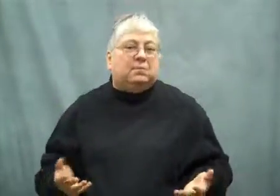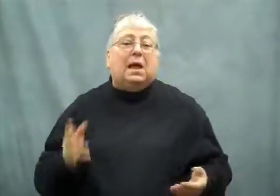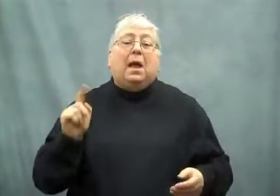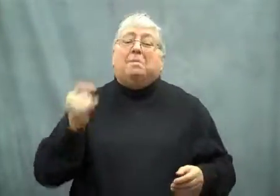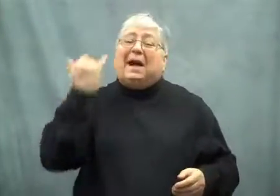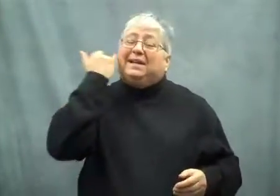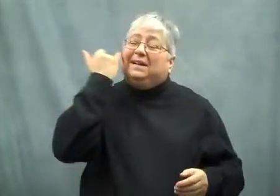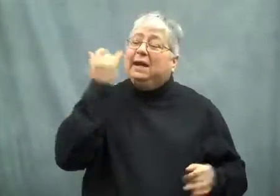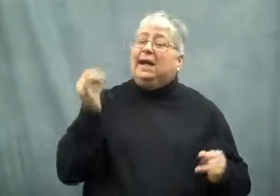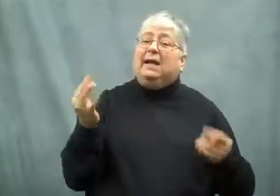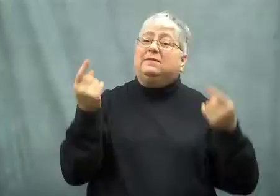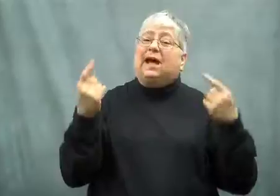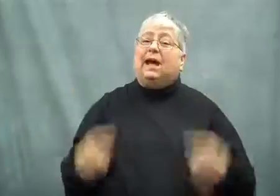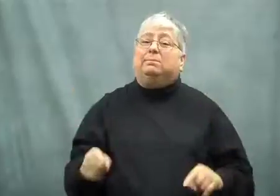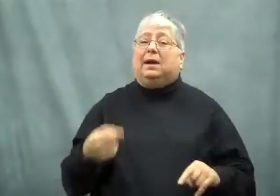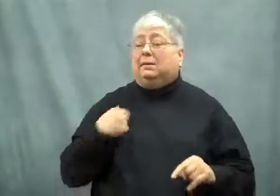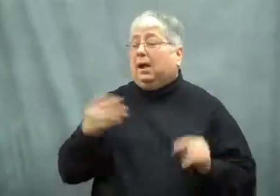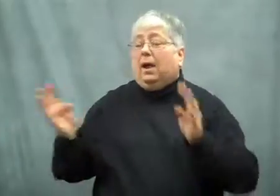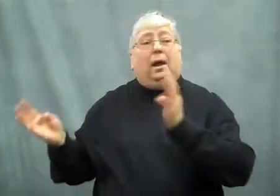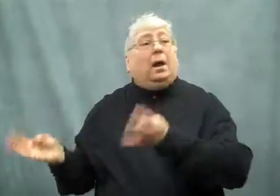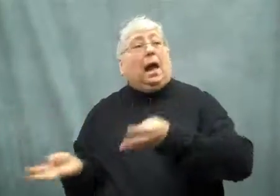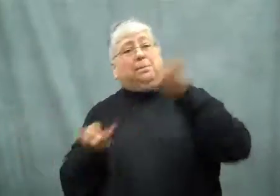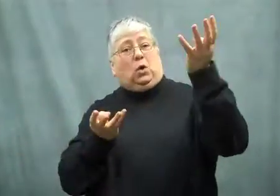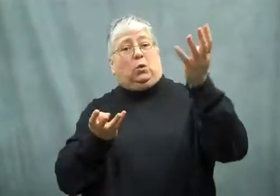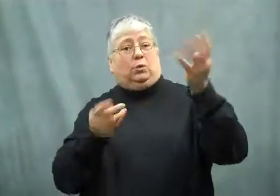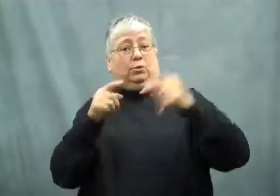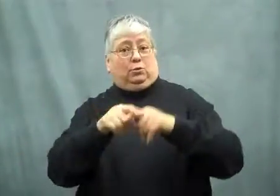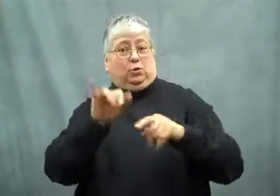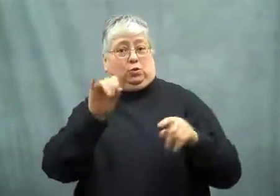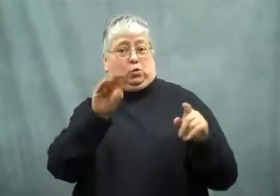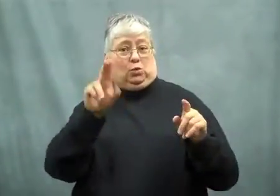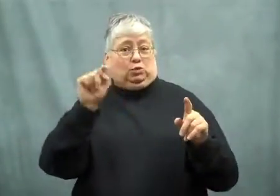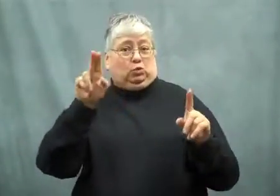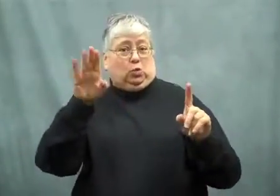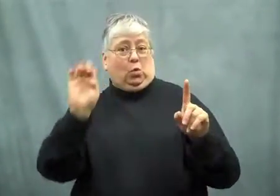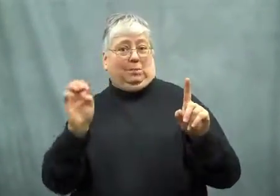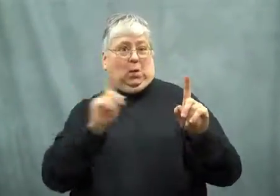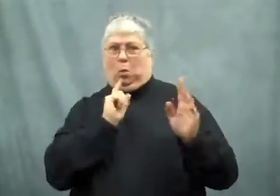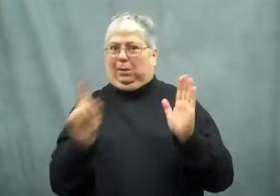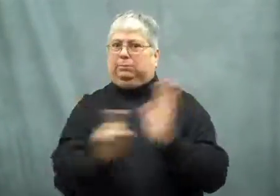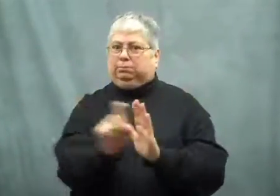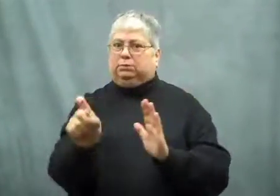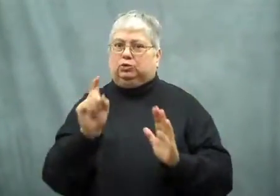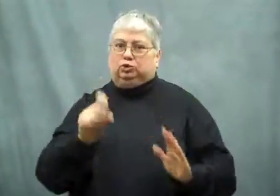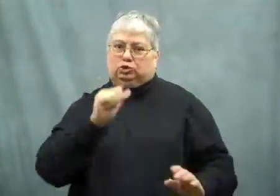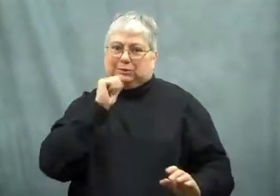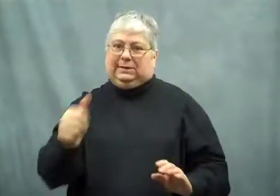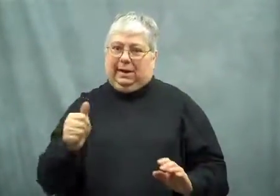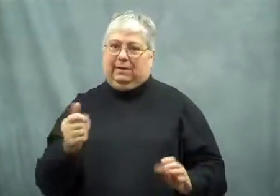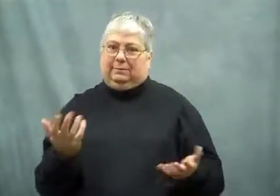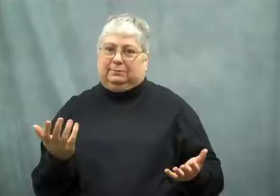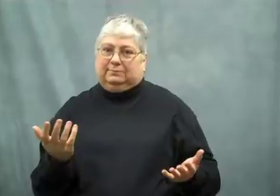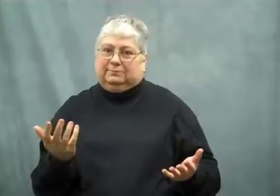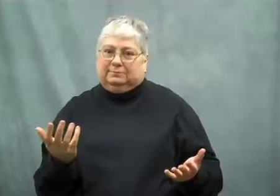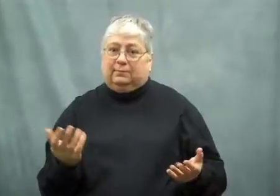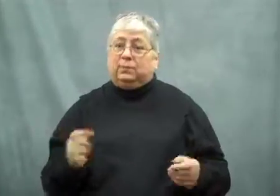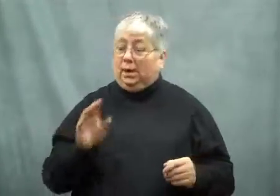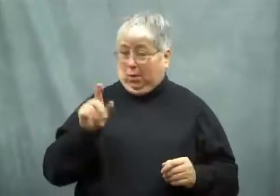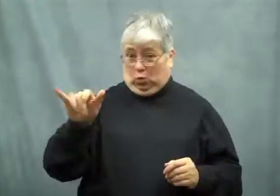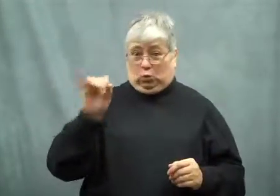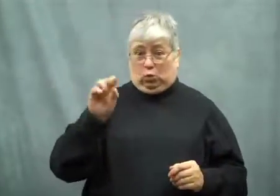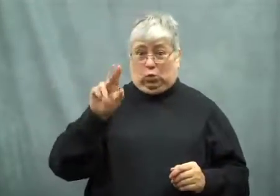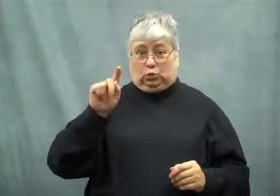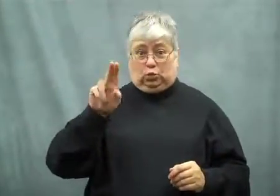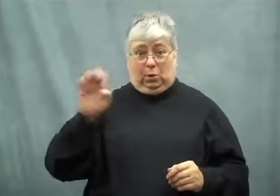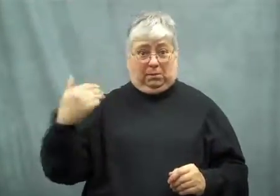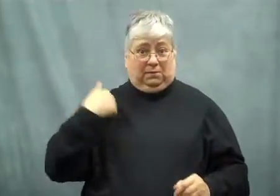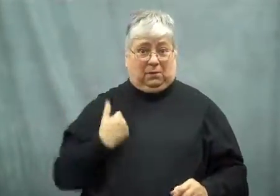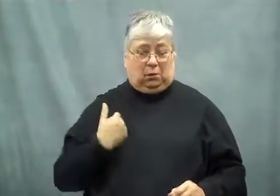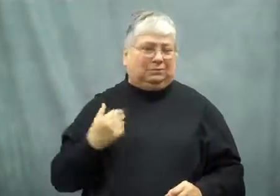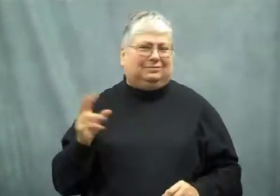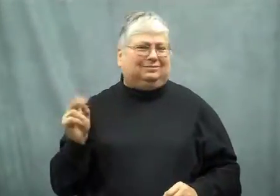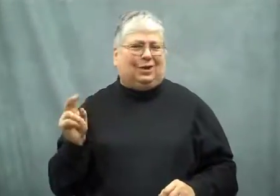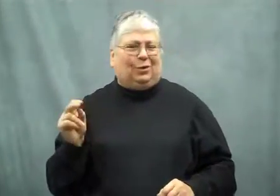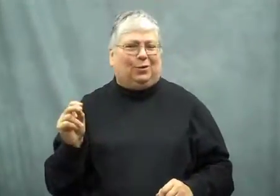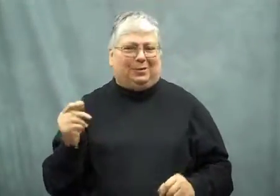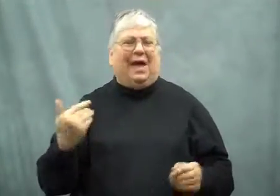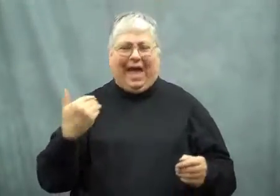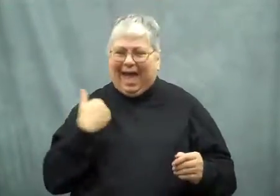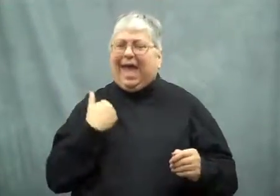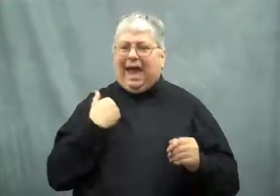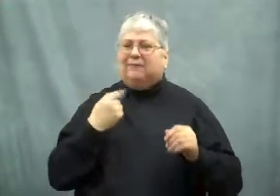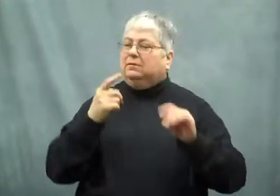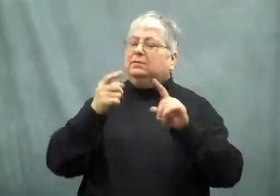If someone were to illegally upload something like that onto YouTube,